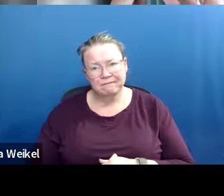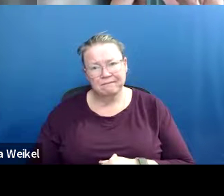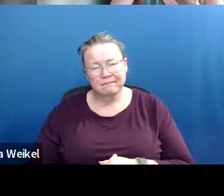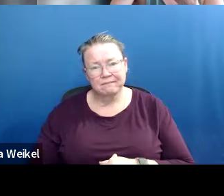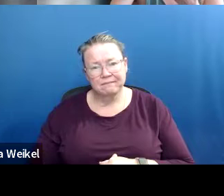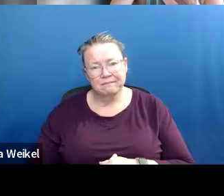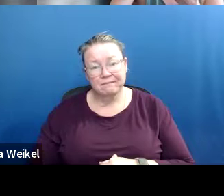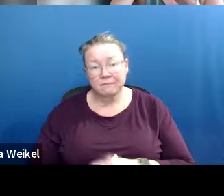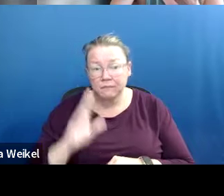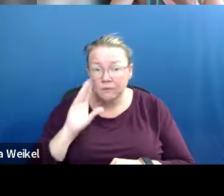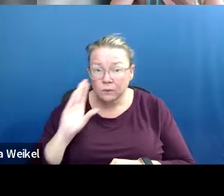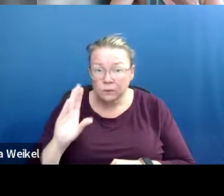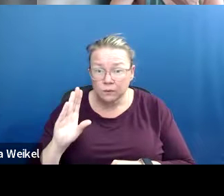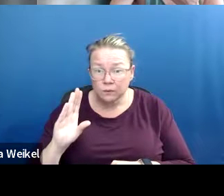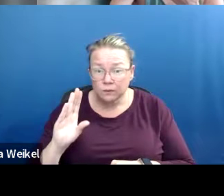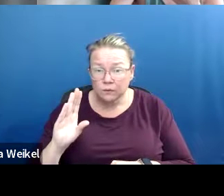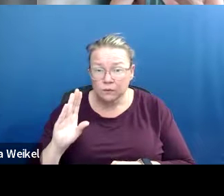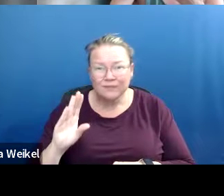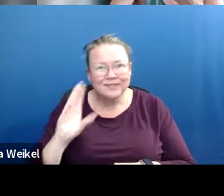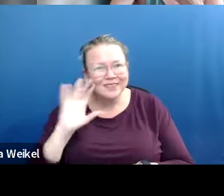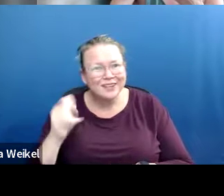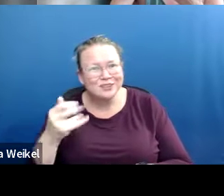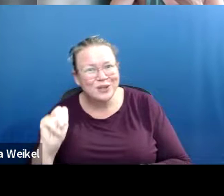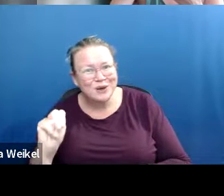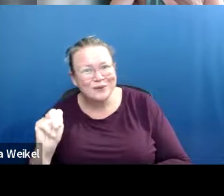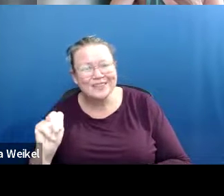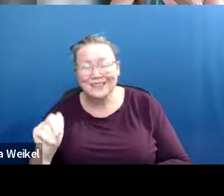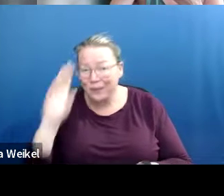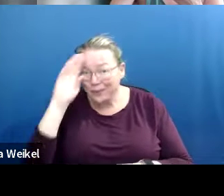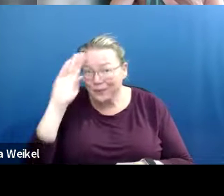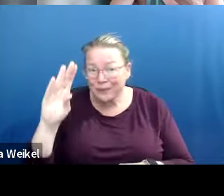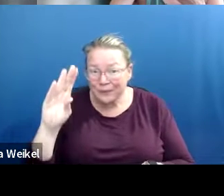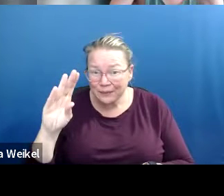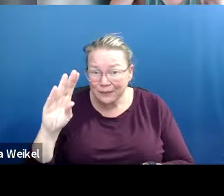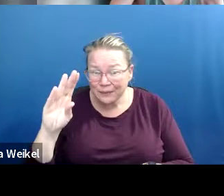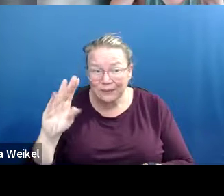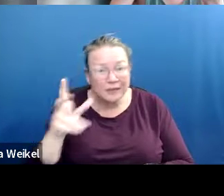Cherine Bentlley: Hello! Harm (He/Him): Hey! Sharon! Cherine Bentlley: Hello! Harm (He/Him): Can you hear it?